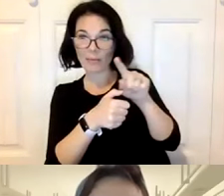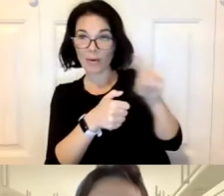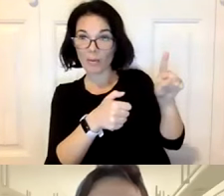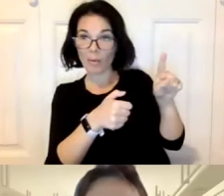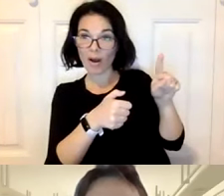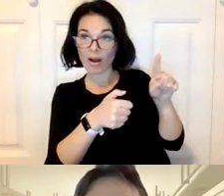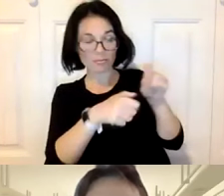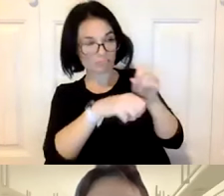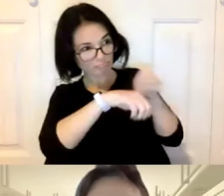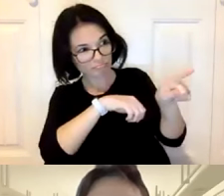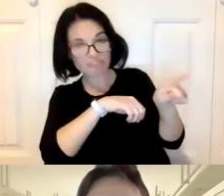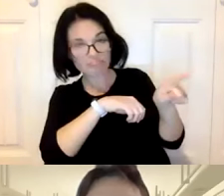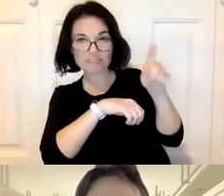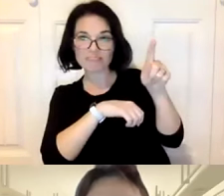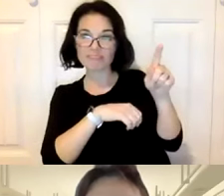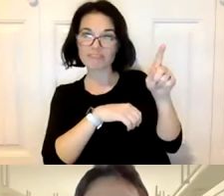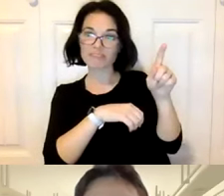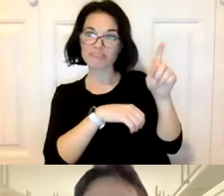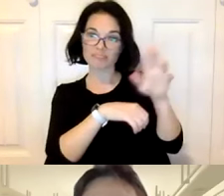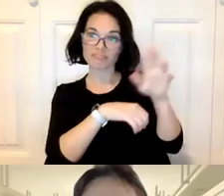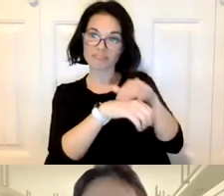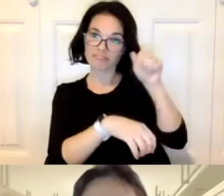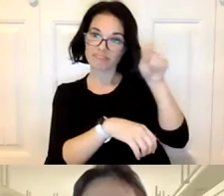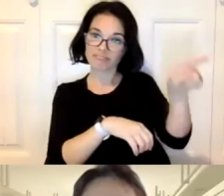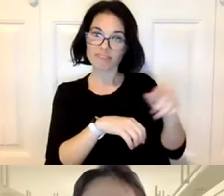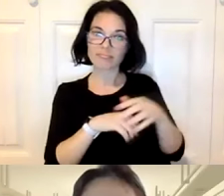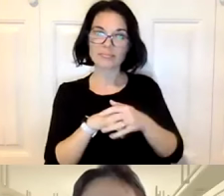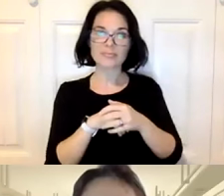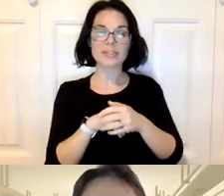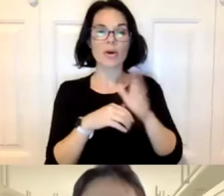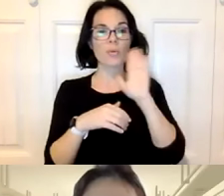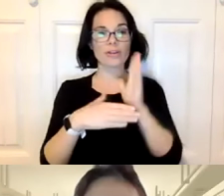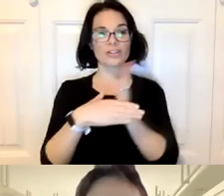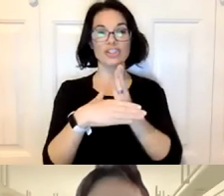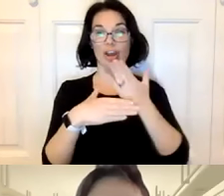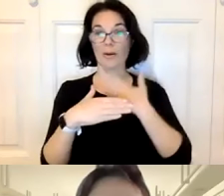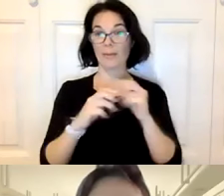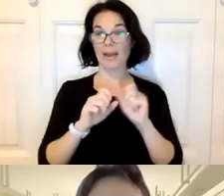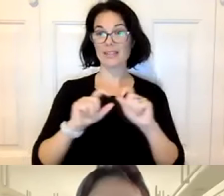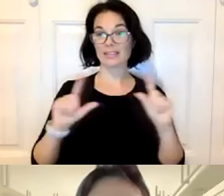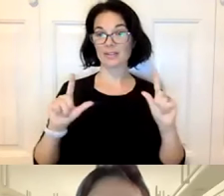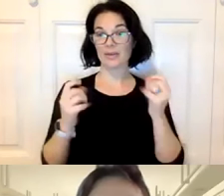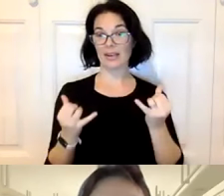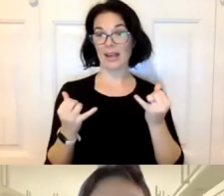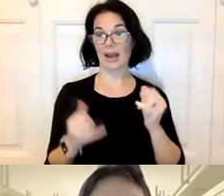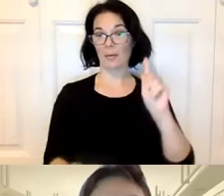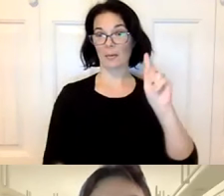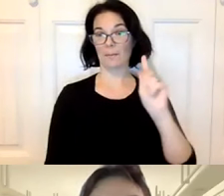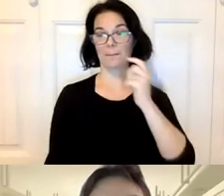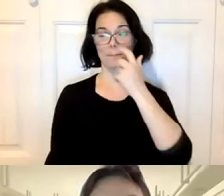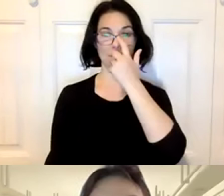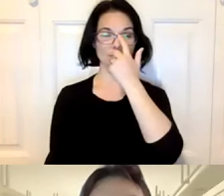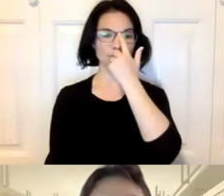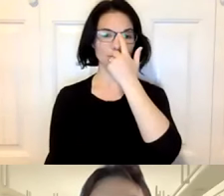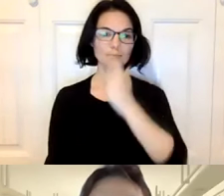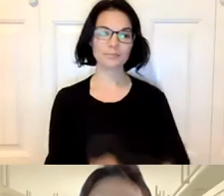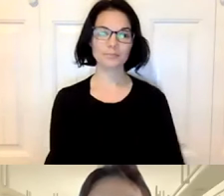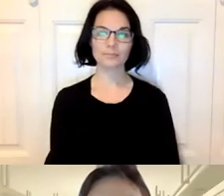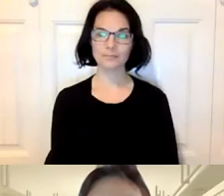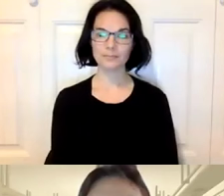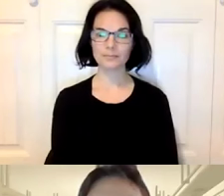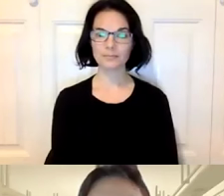So I can share, Dominic?